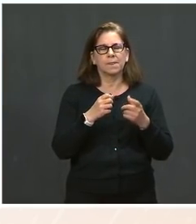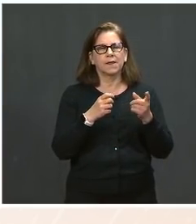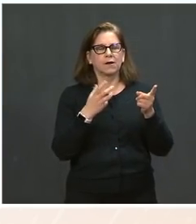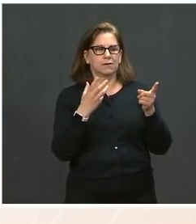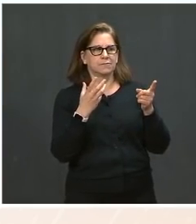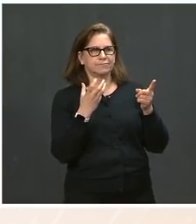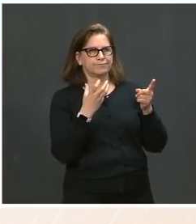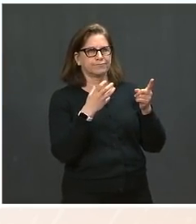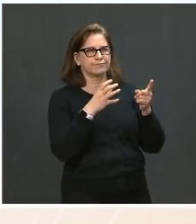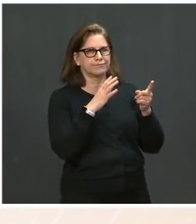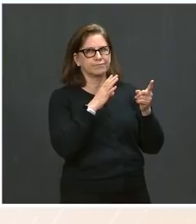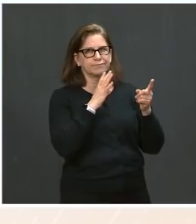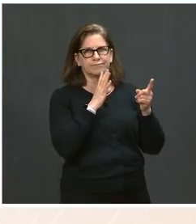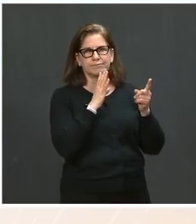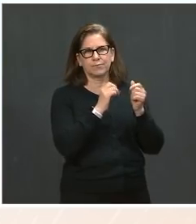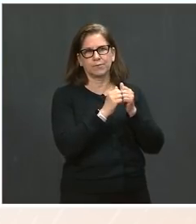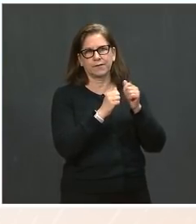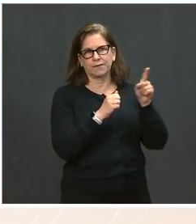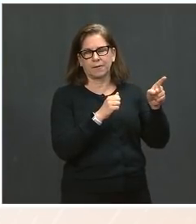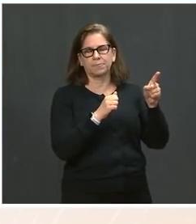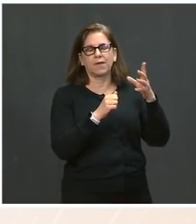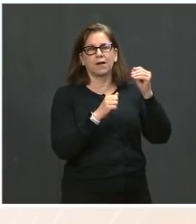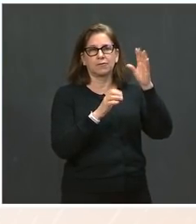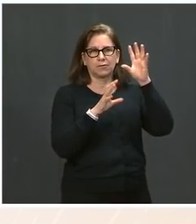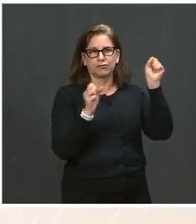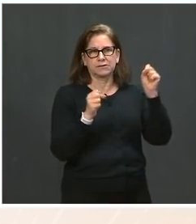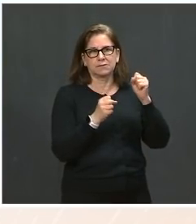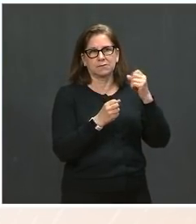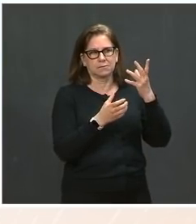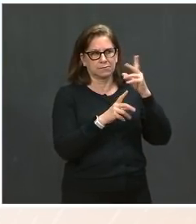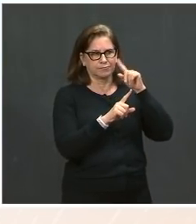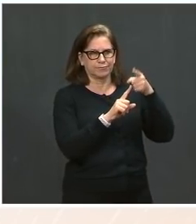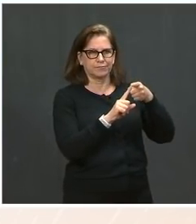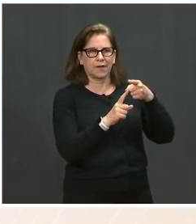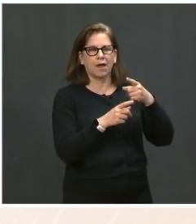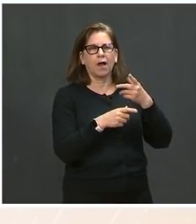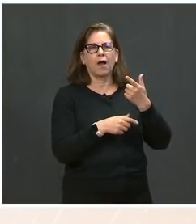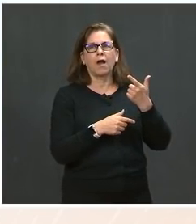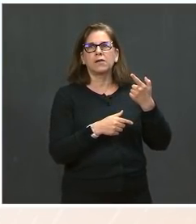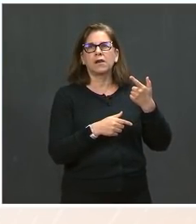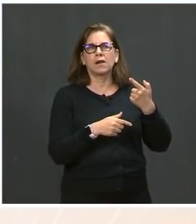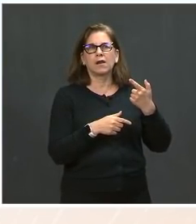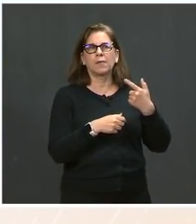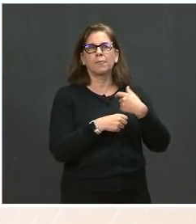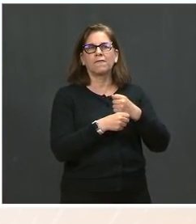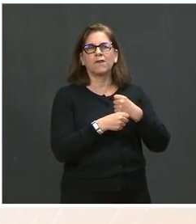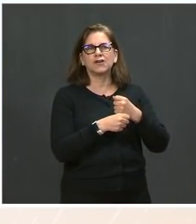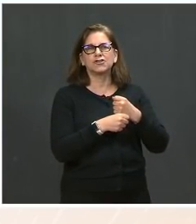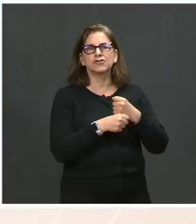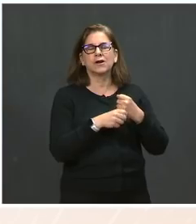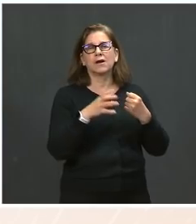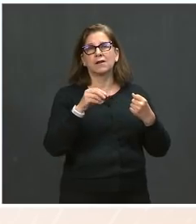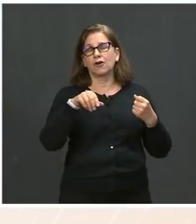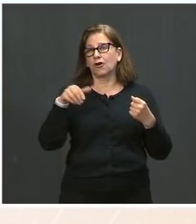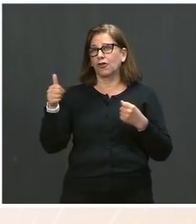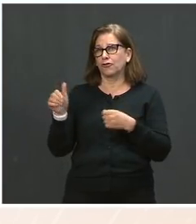holding manufacturers to the same account as other industries is pivotal in keeping our communities safe, keeping our family safe,